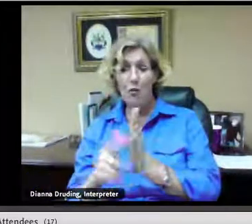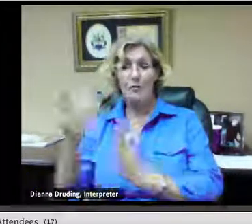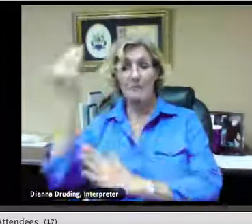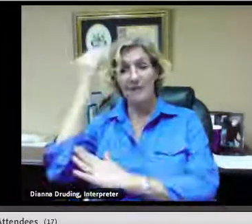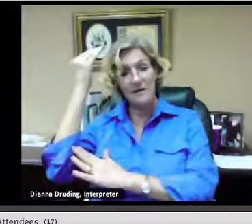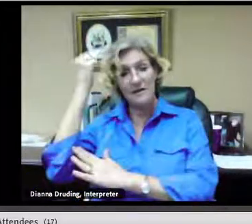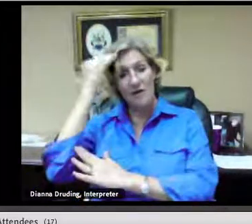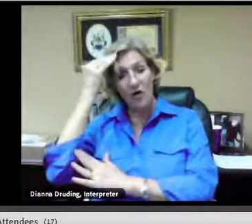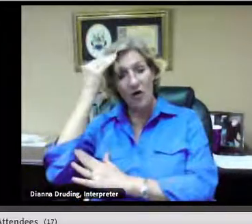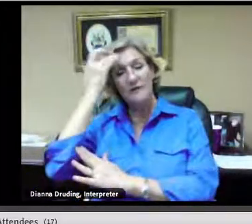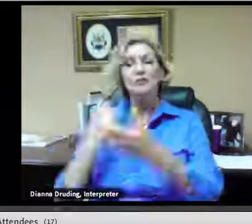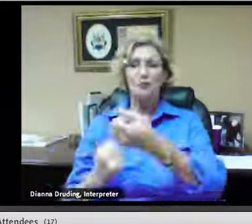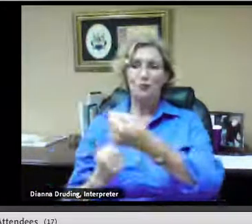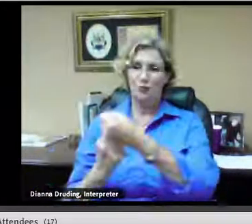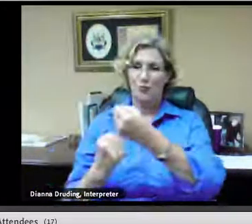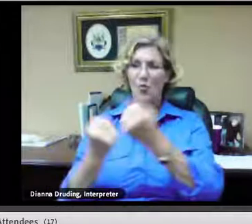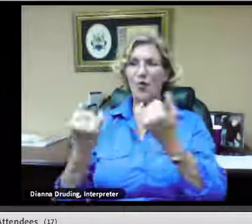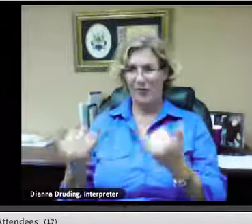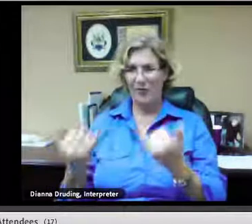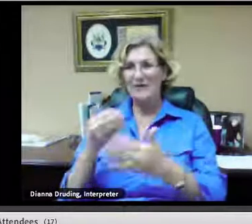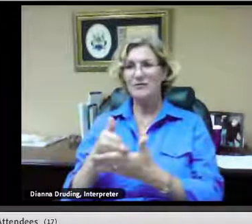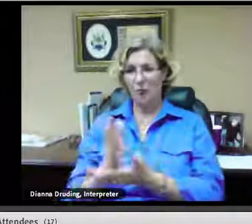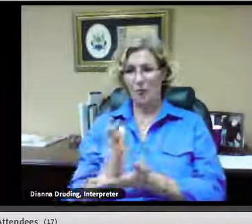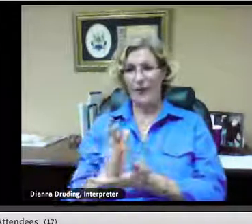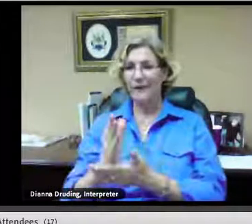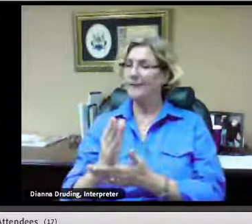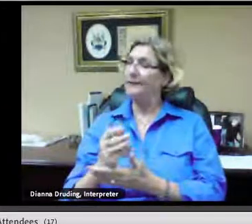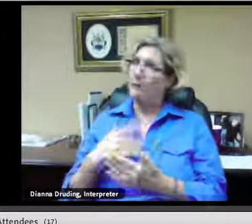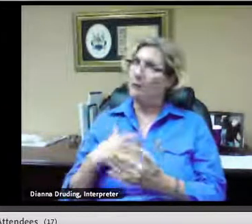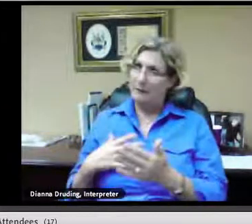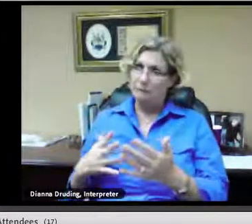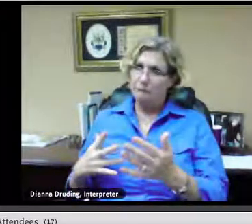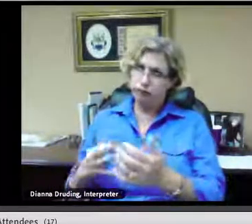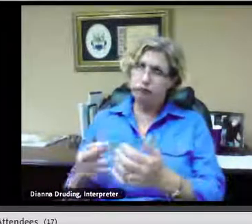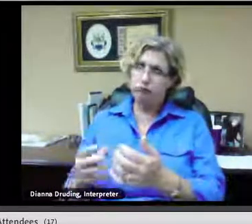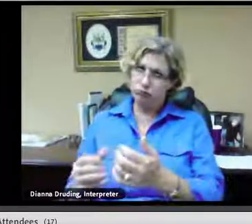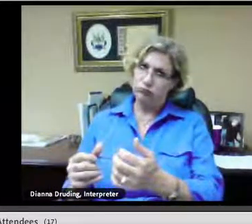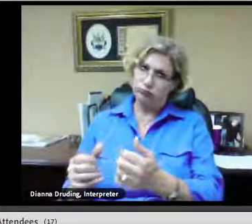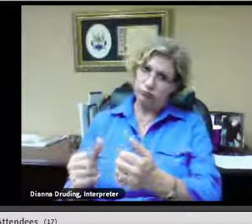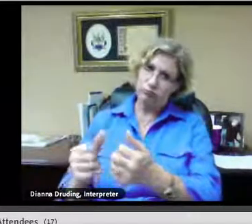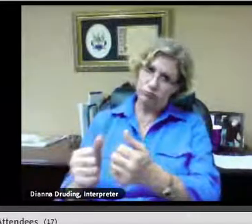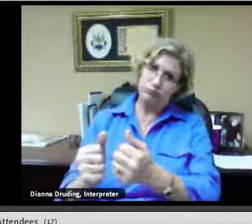We're getting there. But I just really think that accessibility is a basic human right.